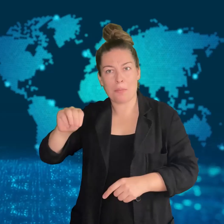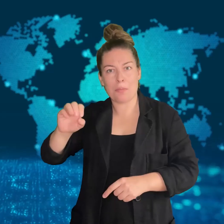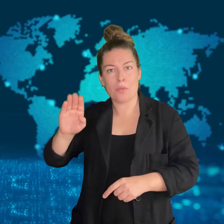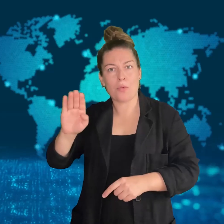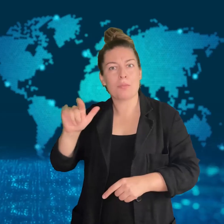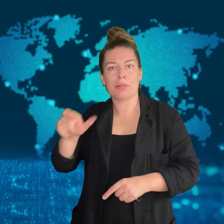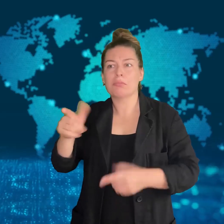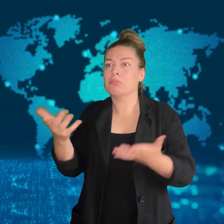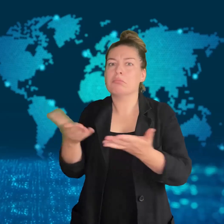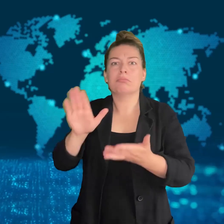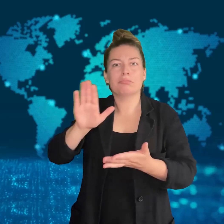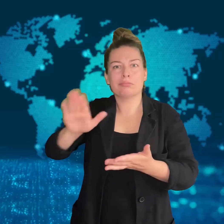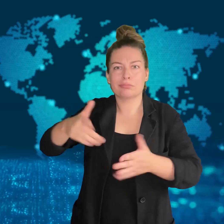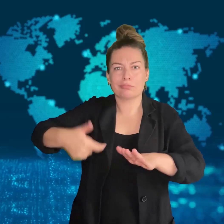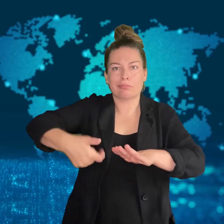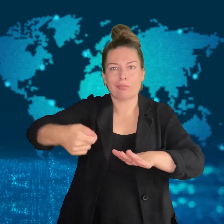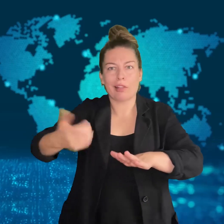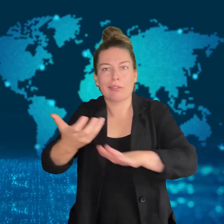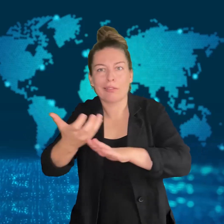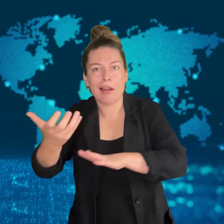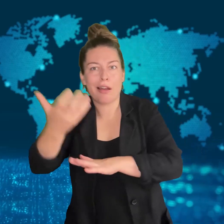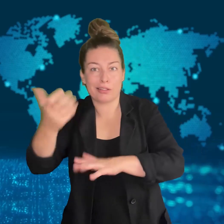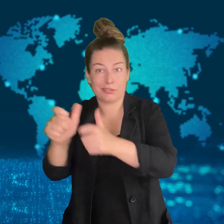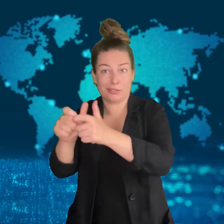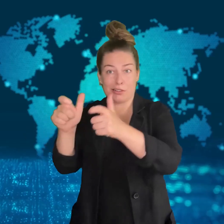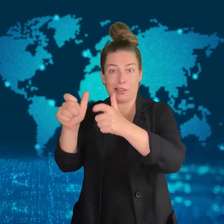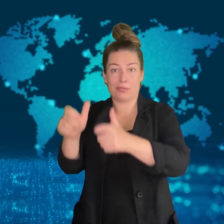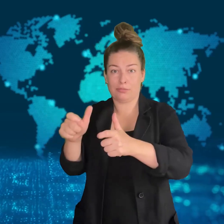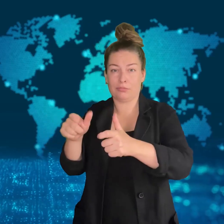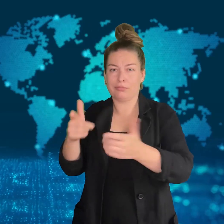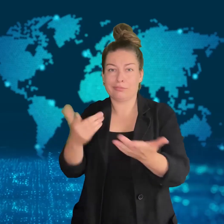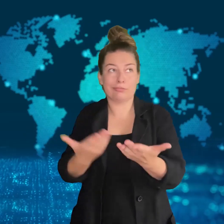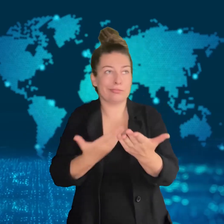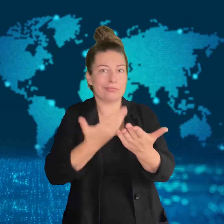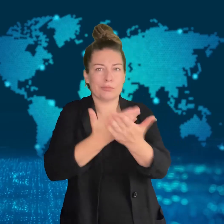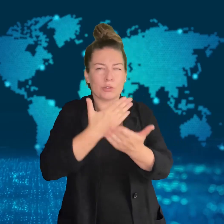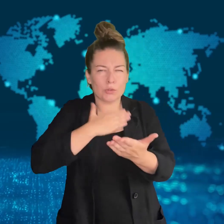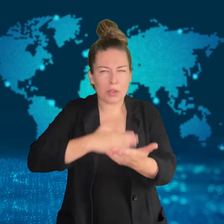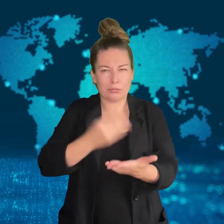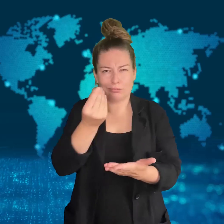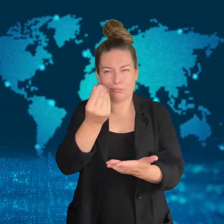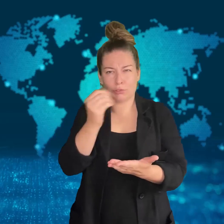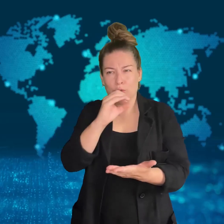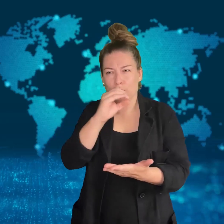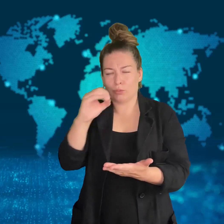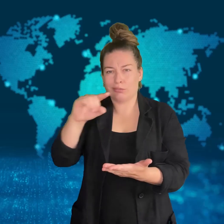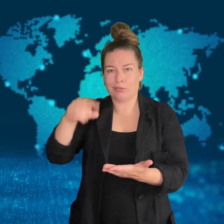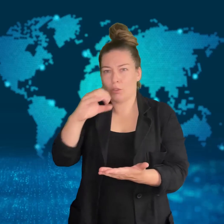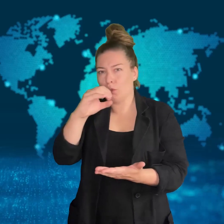and gas company attempted to convince consumers that